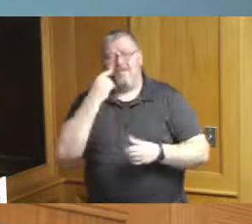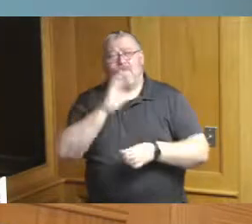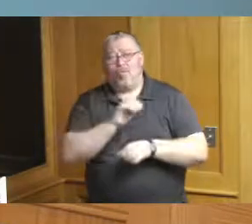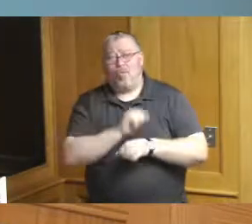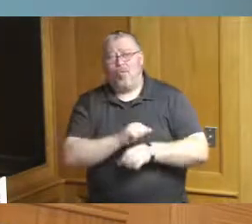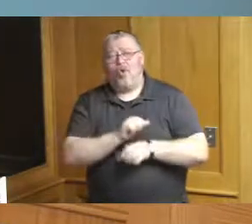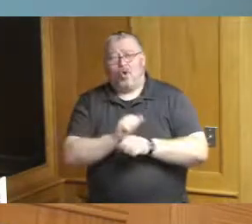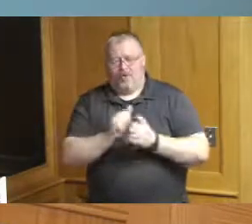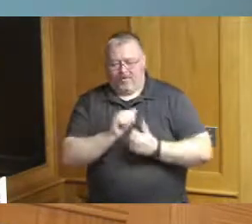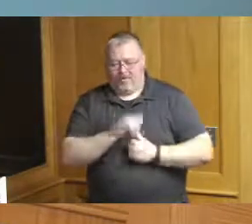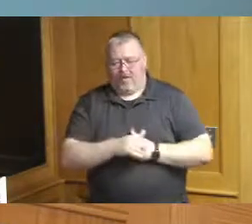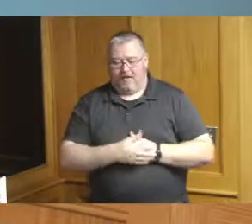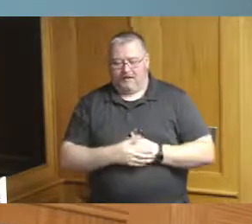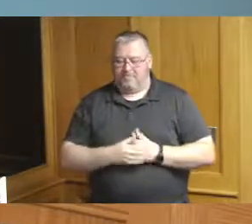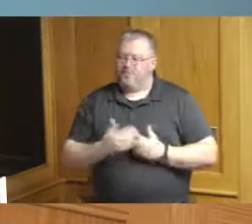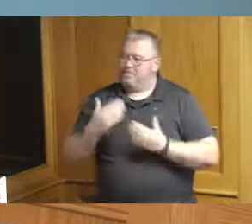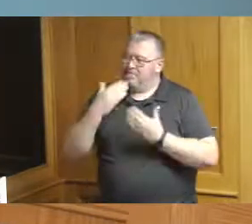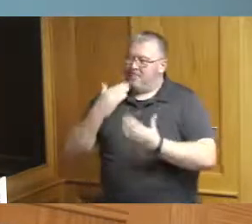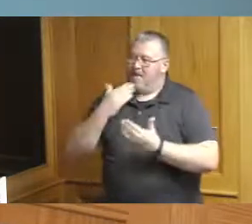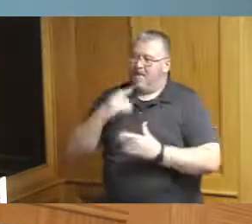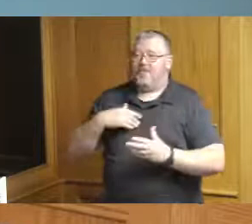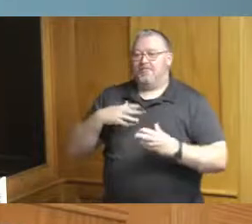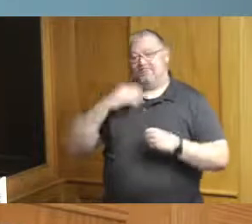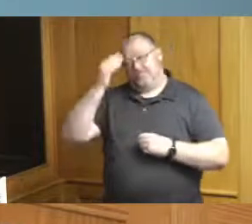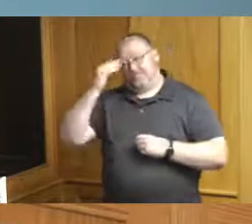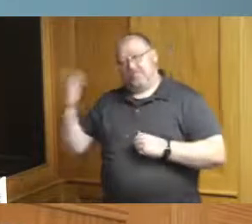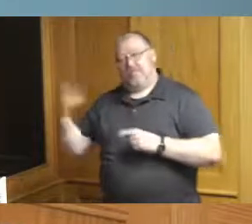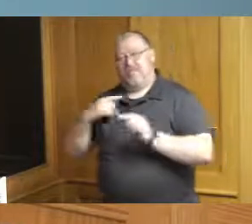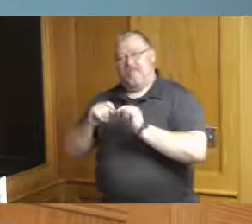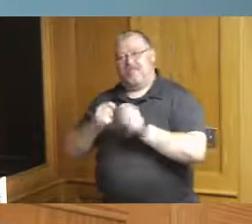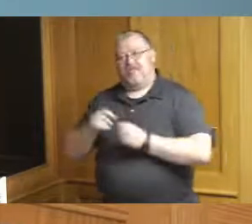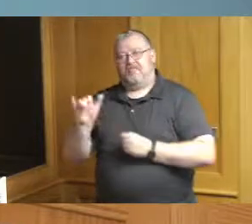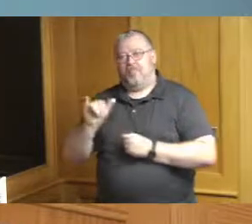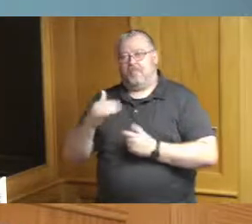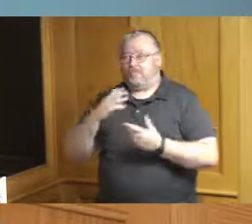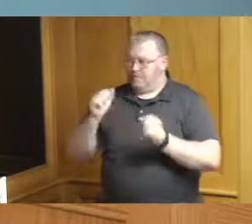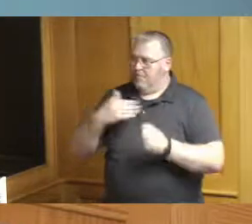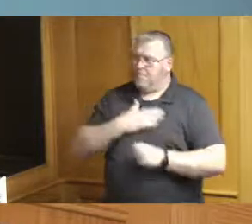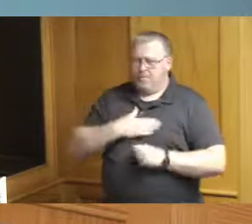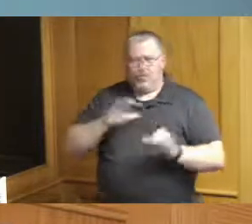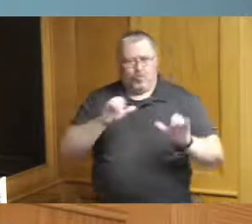with that thank you very much I'll take that back to my team as well yes doing an excellent job and